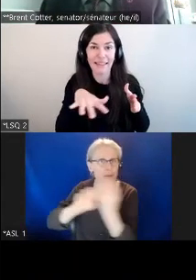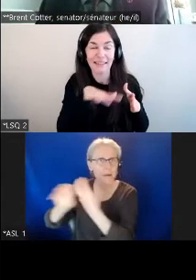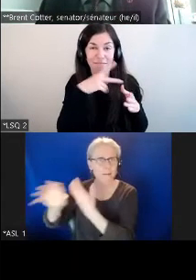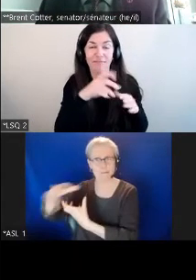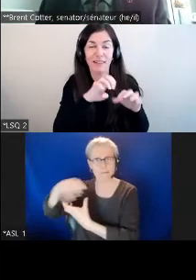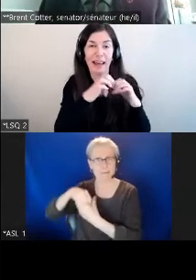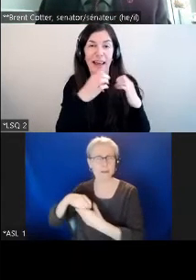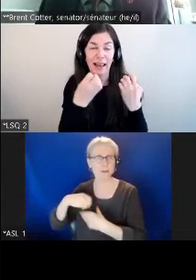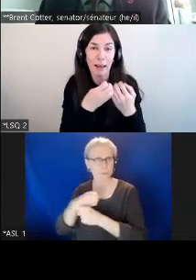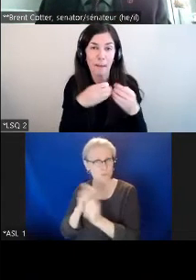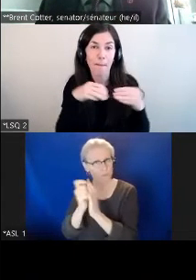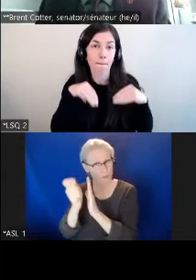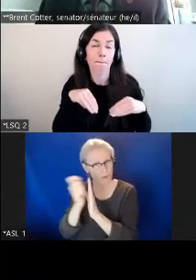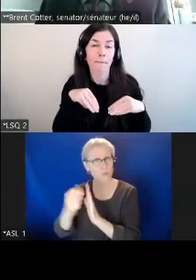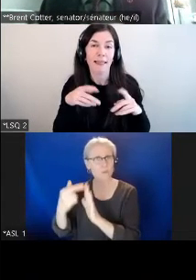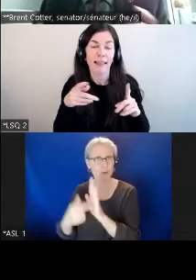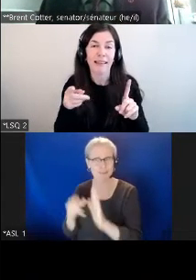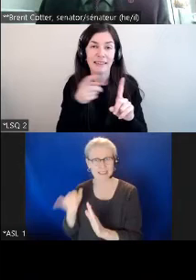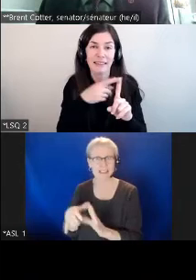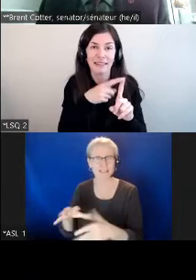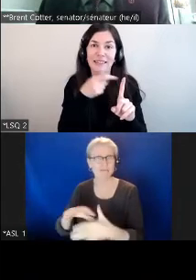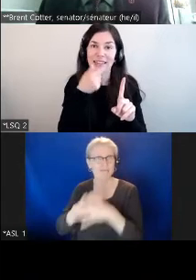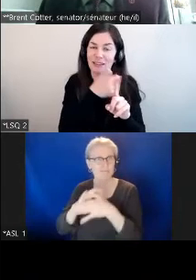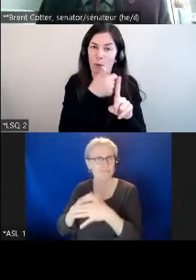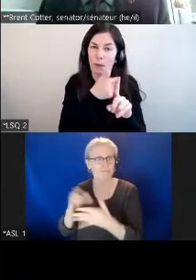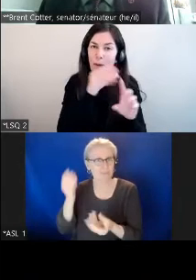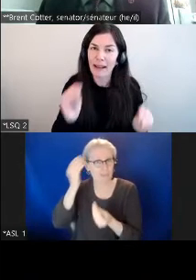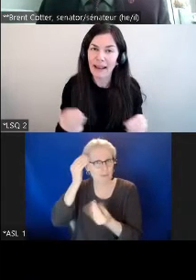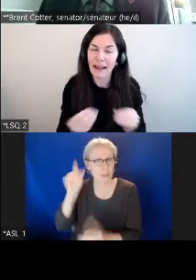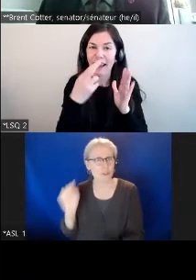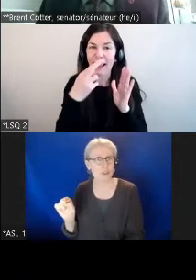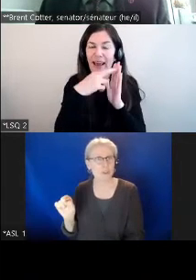THE MEAT OF WHAT IS MOST IMPORTANT FOR THE DISABILITY COMMUNITY, I THINK.